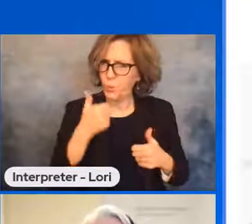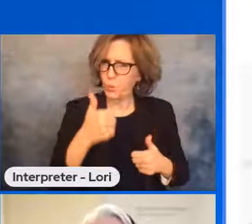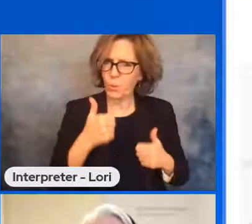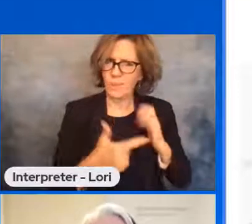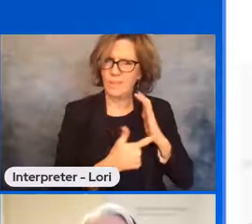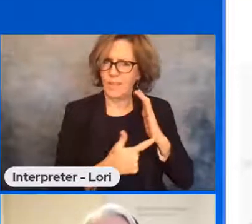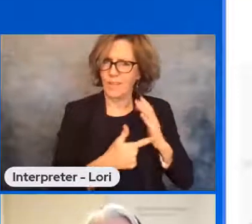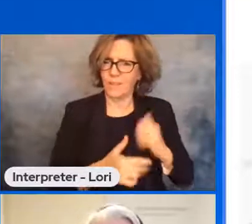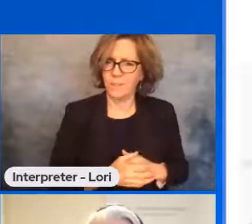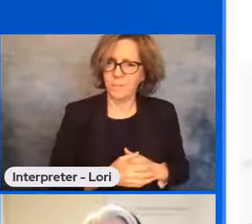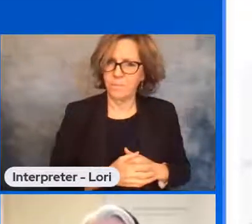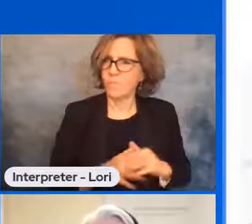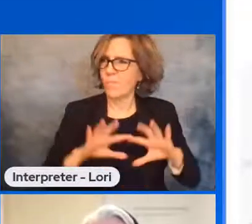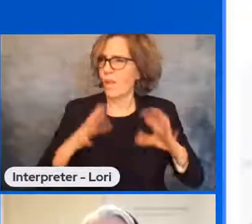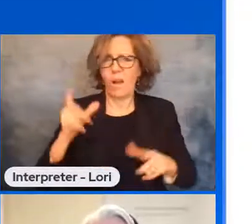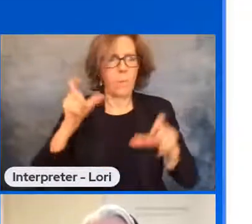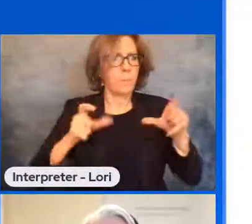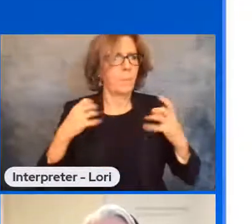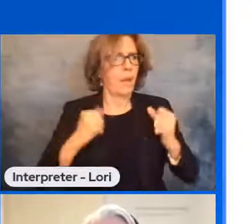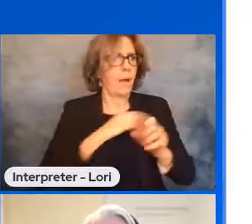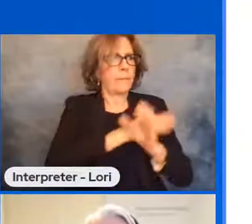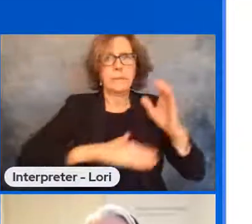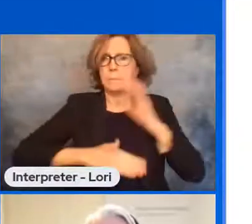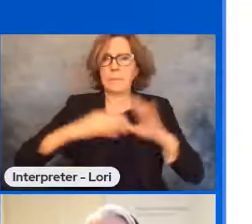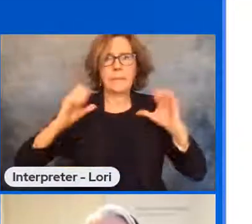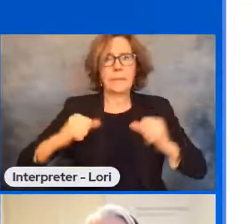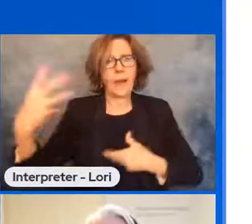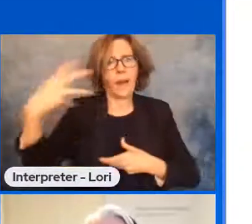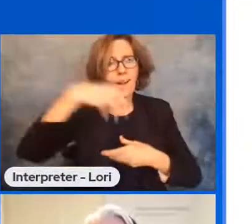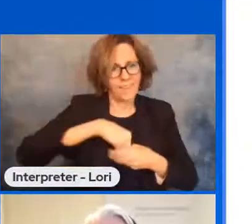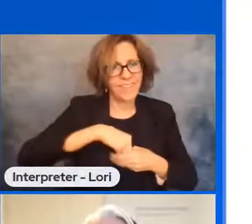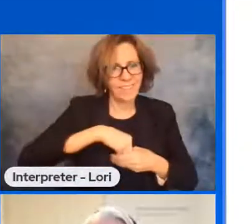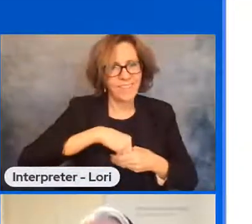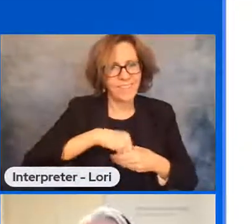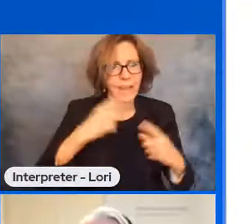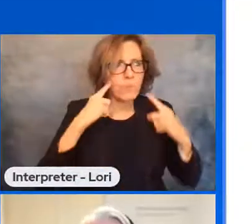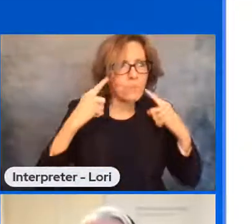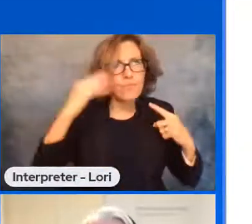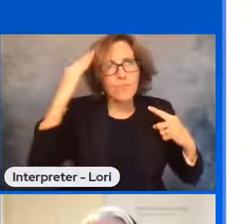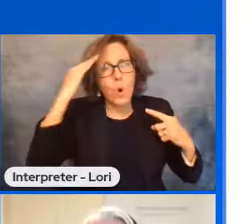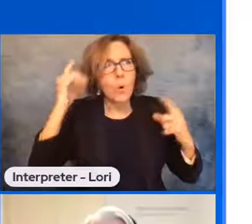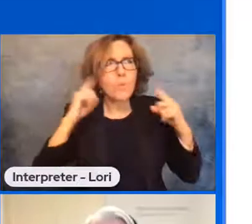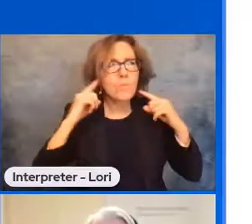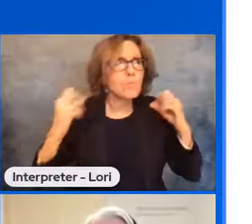into the world around them. Now, Live Transcribe was started by these two